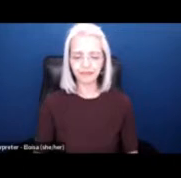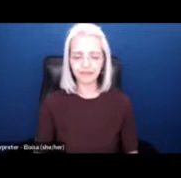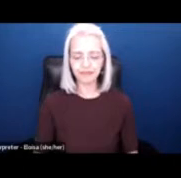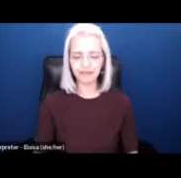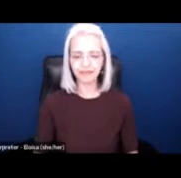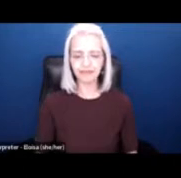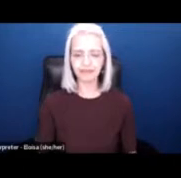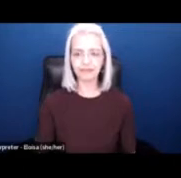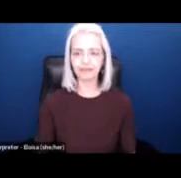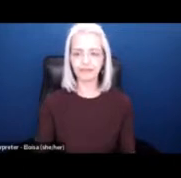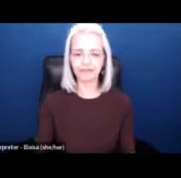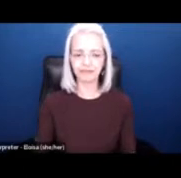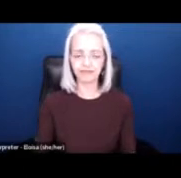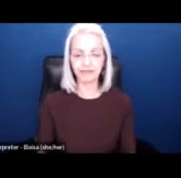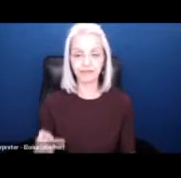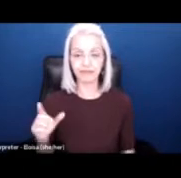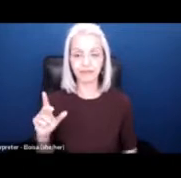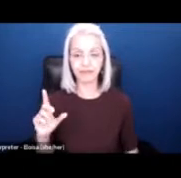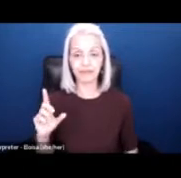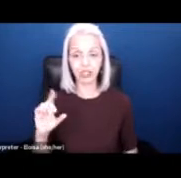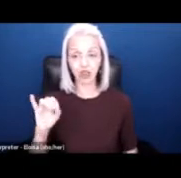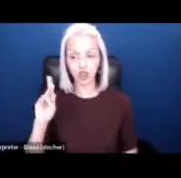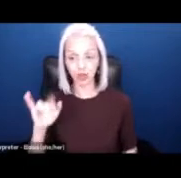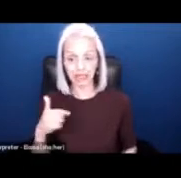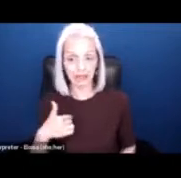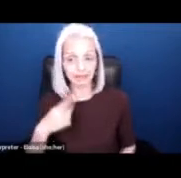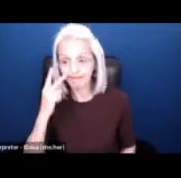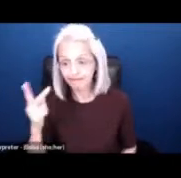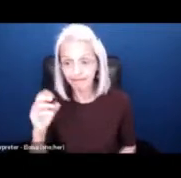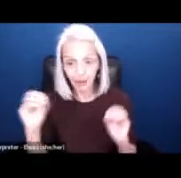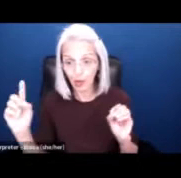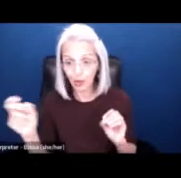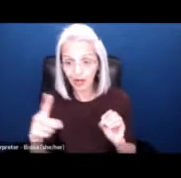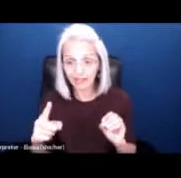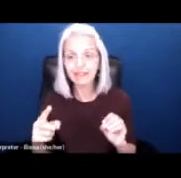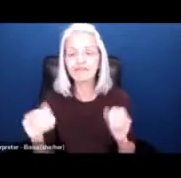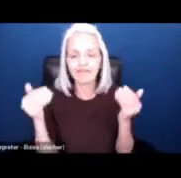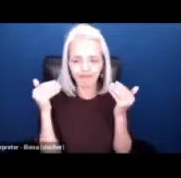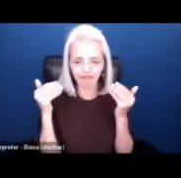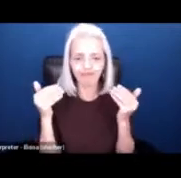Judy Dettmer: Okay, I'm not seeing any. So I think I'm going to keep us moving. And we can